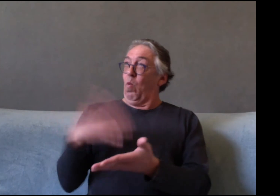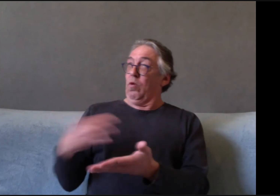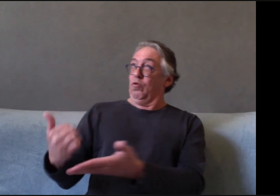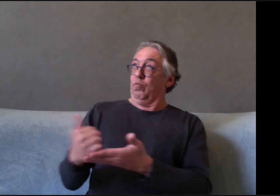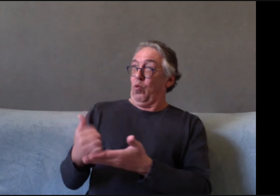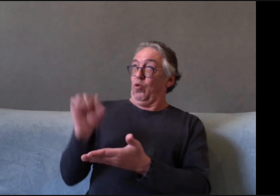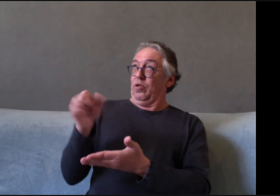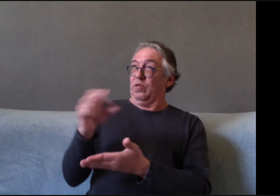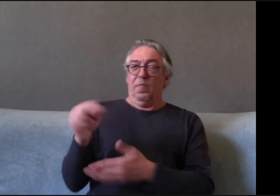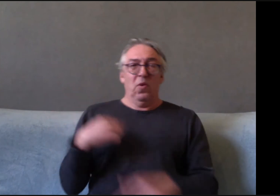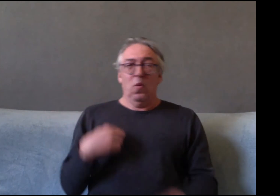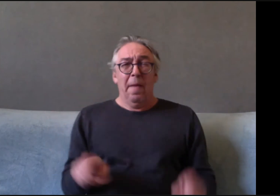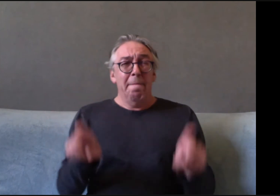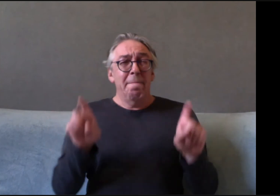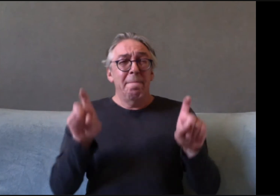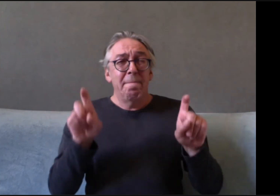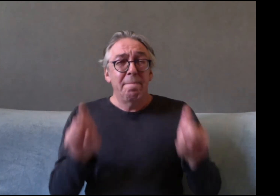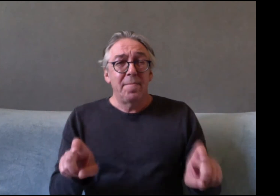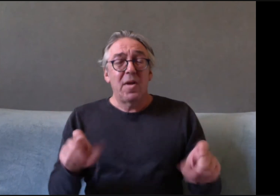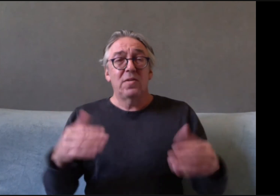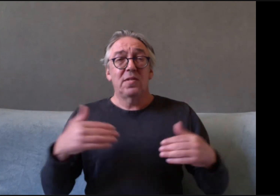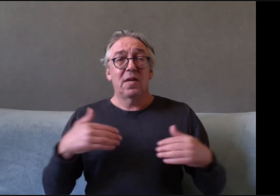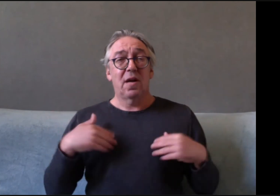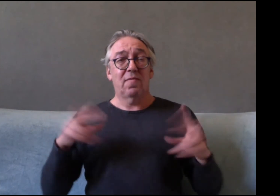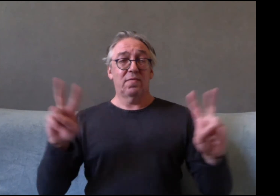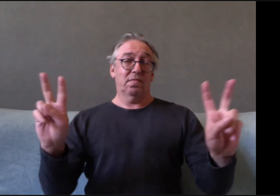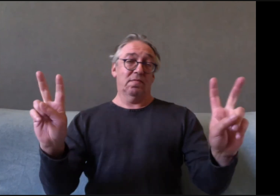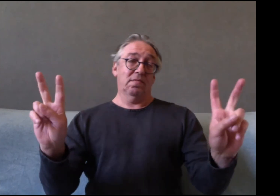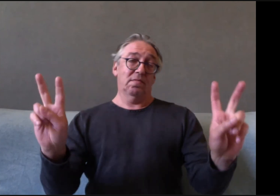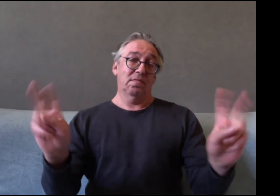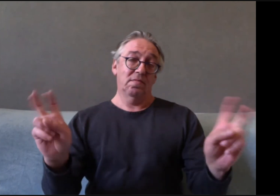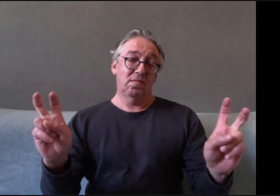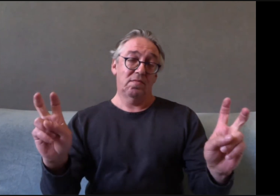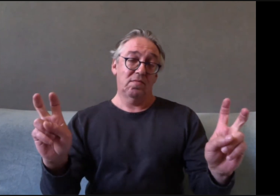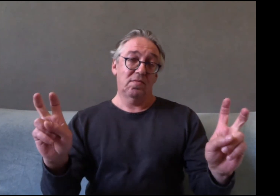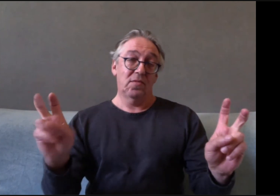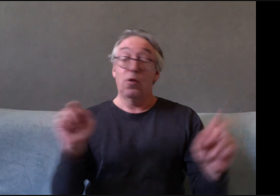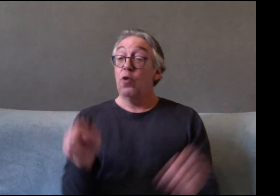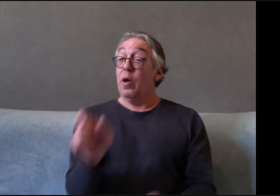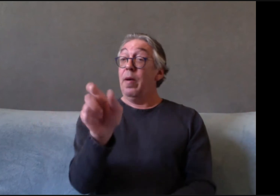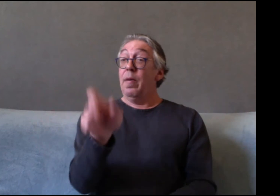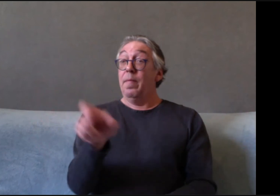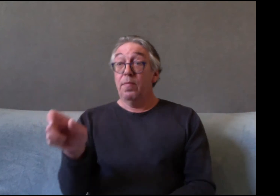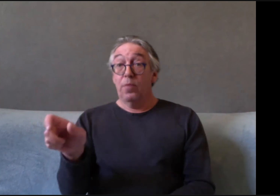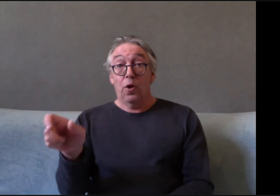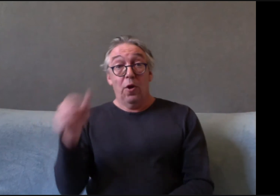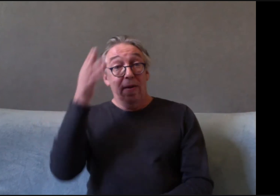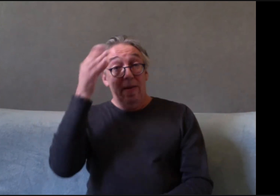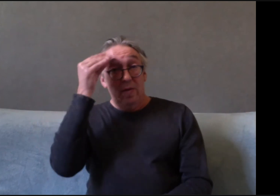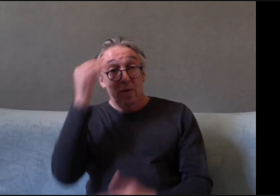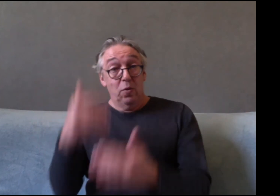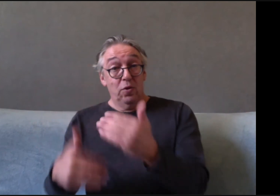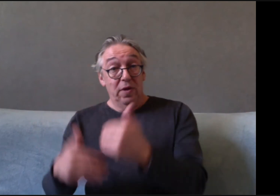or hospitalization support agreed as an exception for people with Autism and intellectual disability.